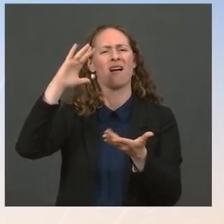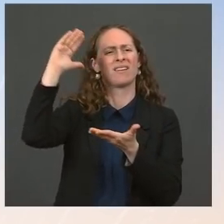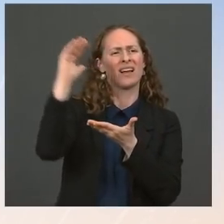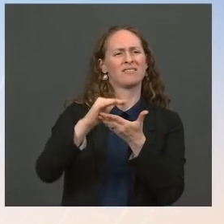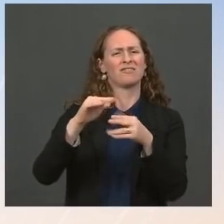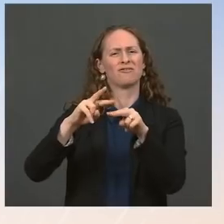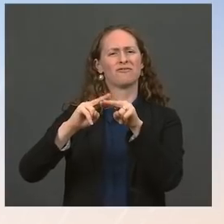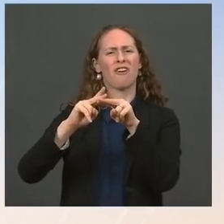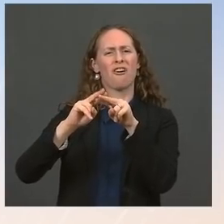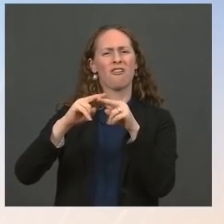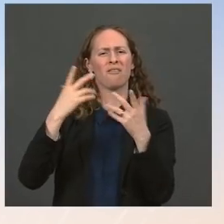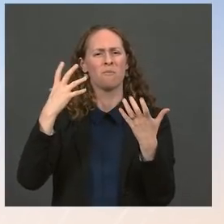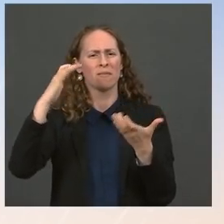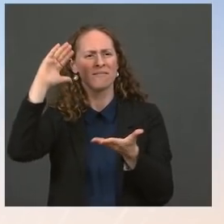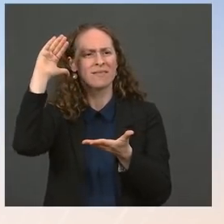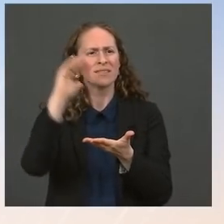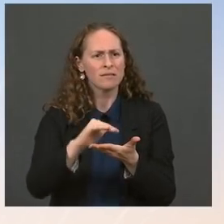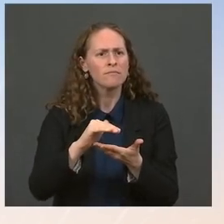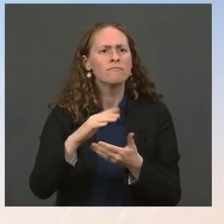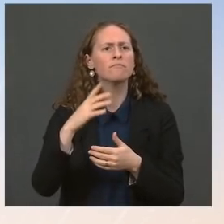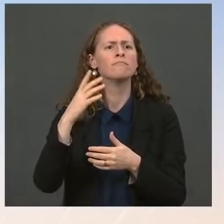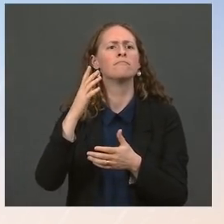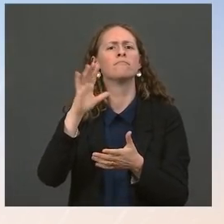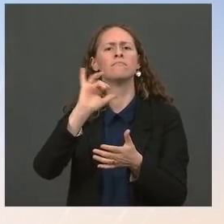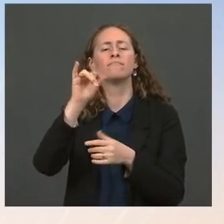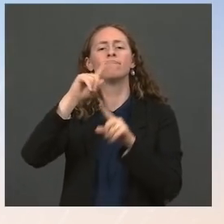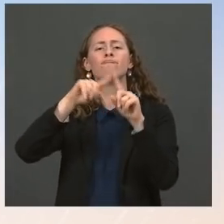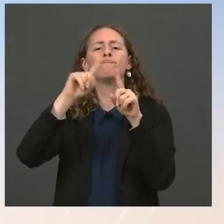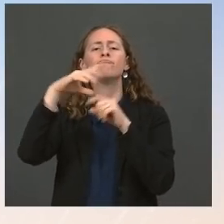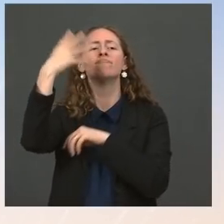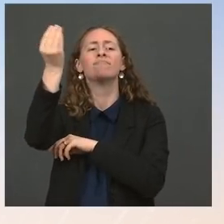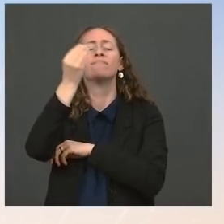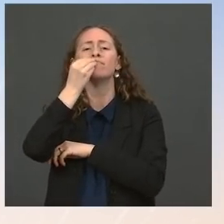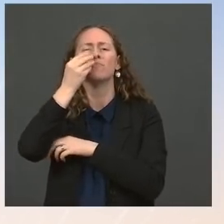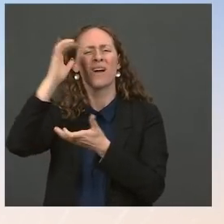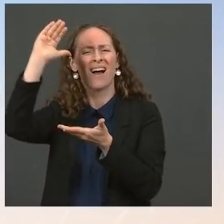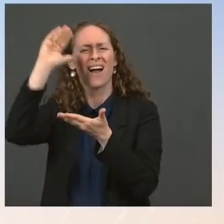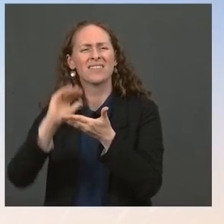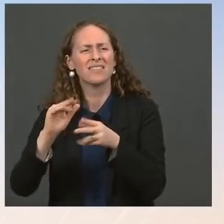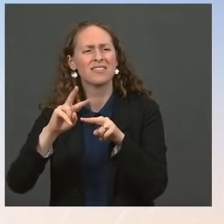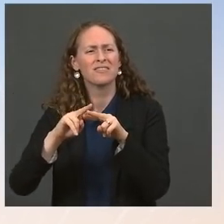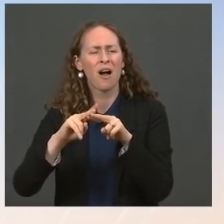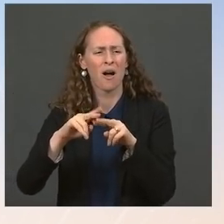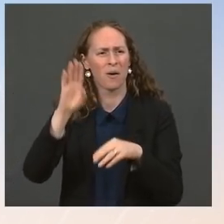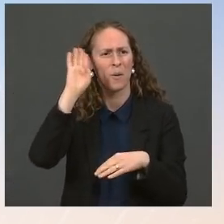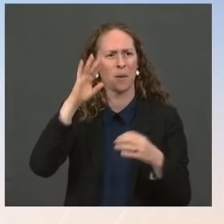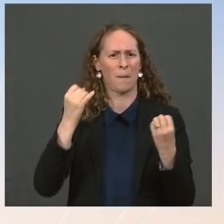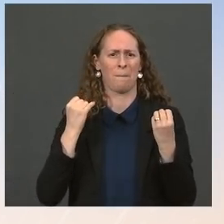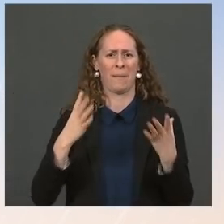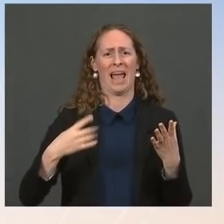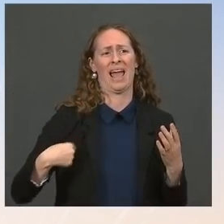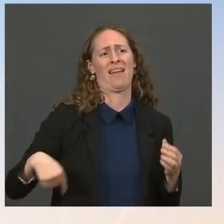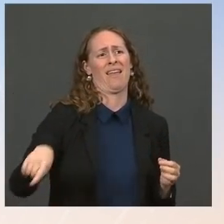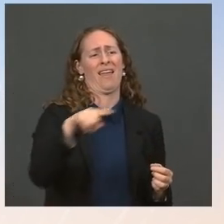On average, Americans consume 50 percent more sodium than recommended, which is linked to high blood pressure and increased risk of heart disease and stroke.